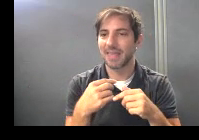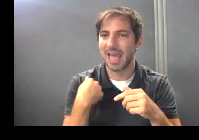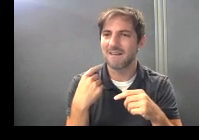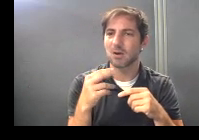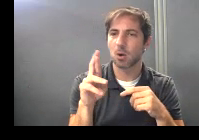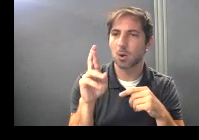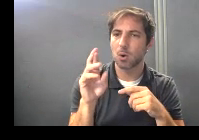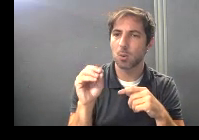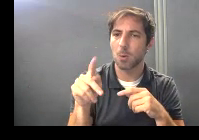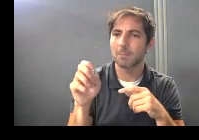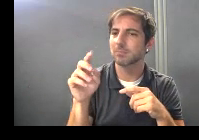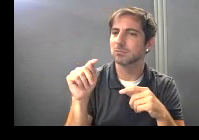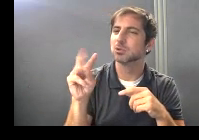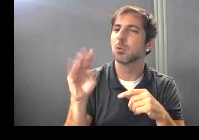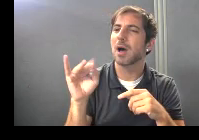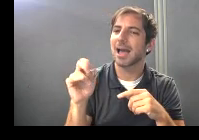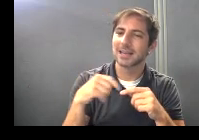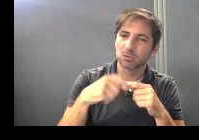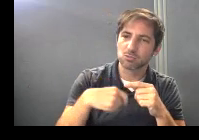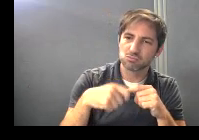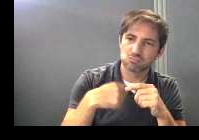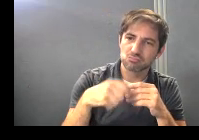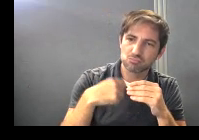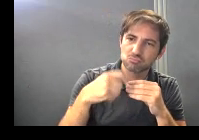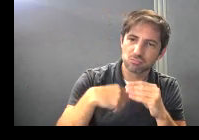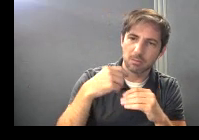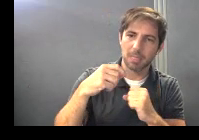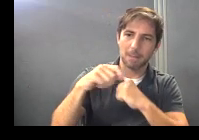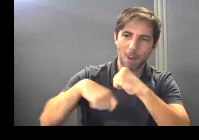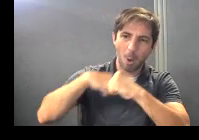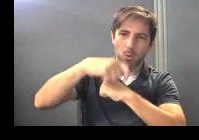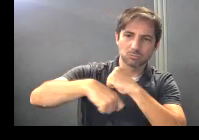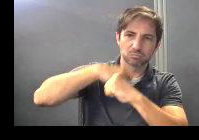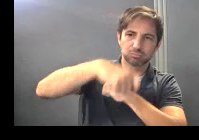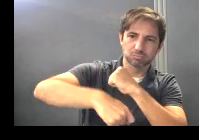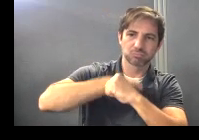THEY ARE USED IN SOME WAY IN THE PLAY. ON THE LEFT IS A PHOTO OF TWO INDIVIDUALS